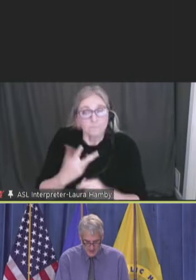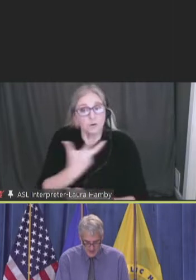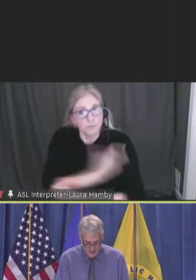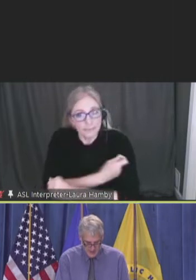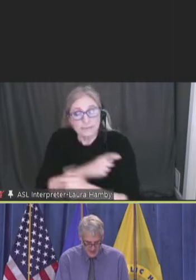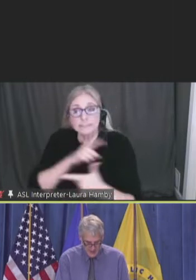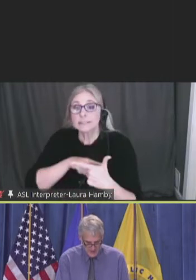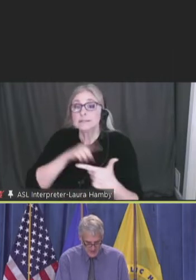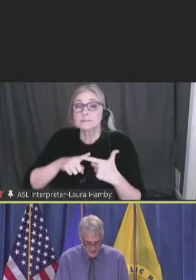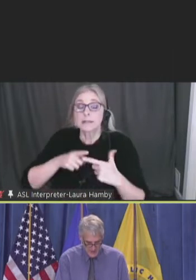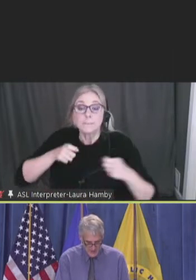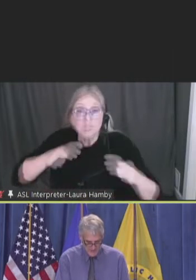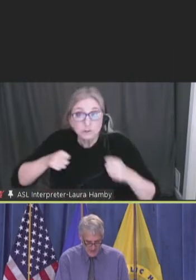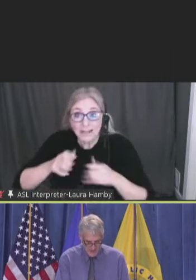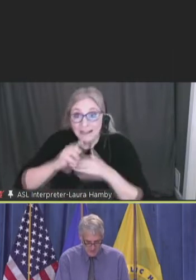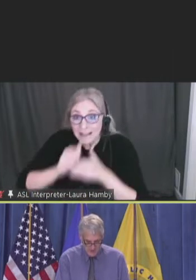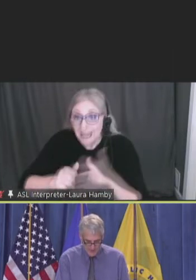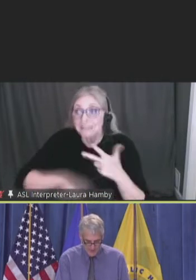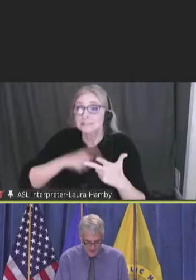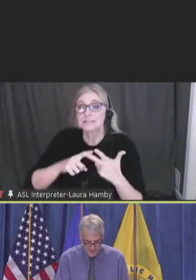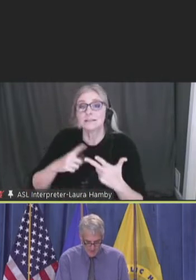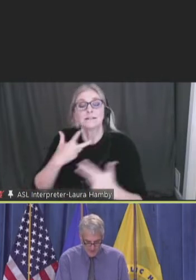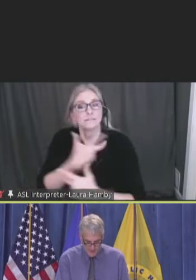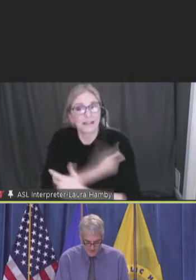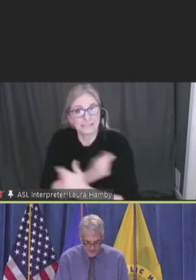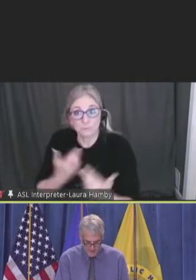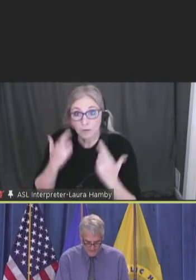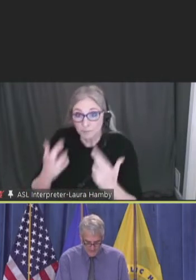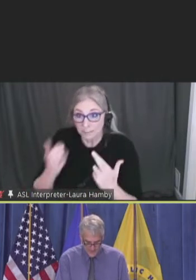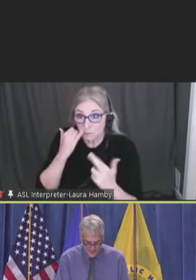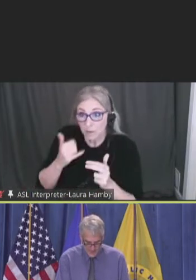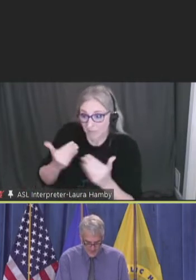and vaccine recommendations when they are updated.